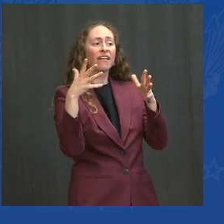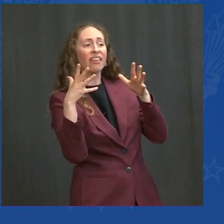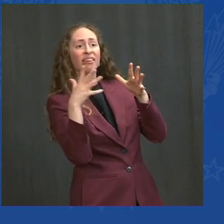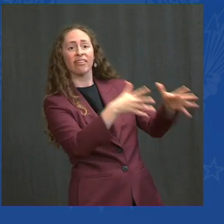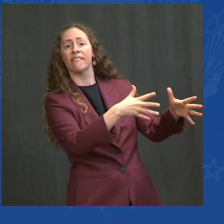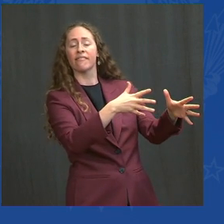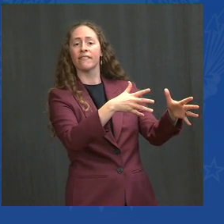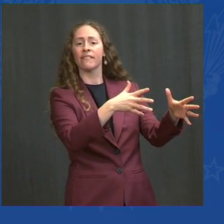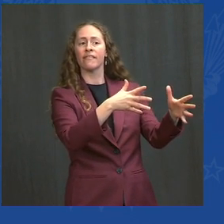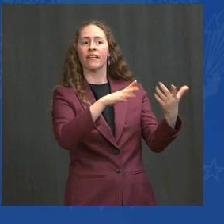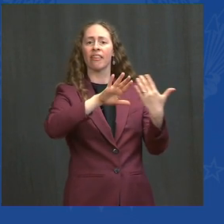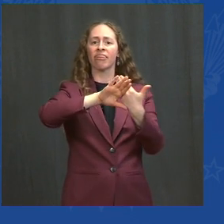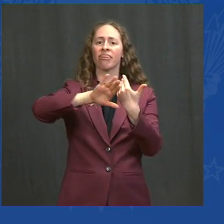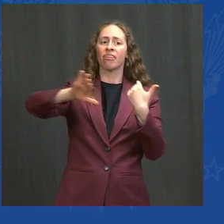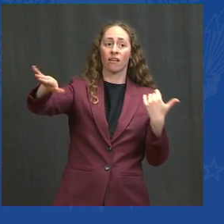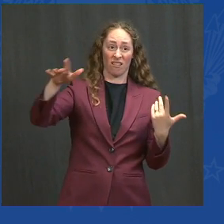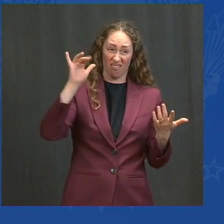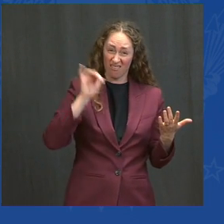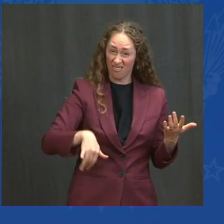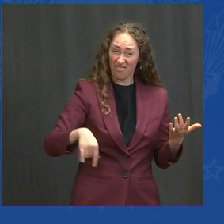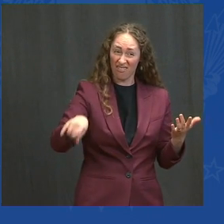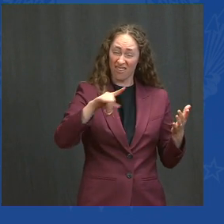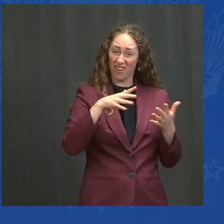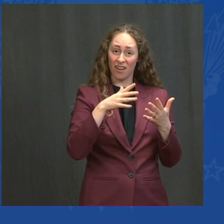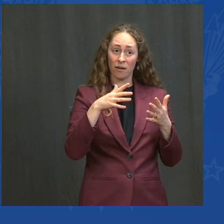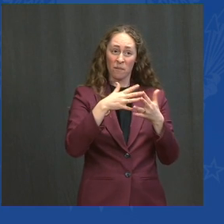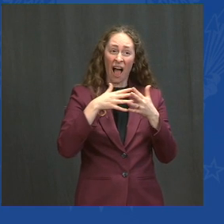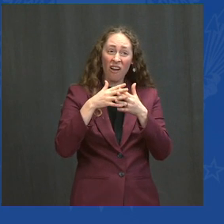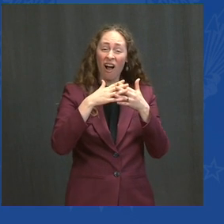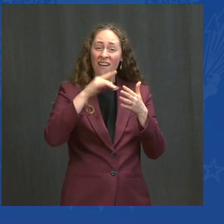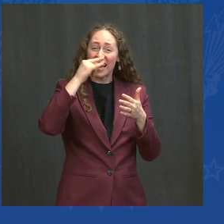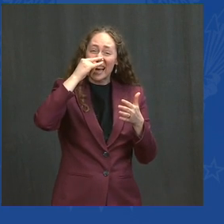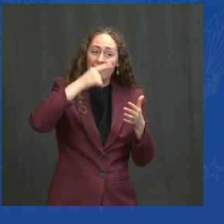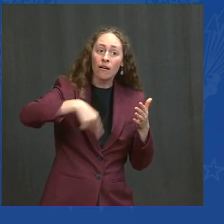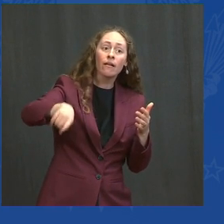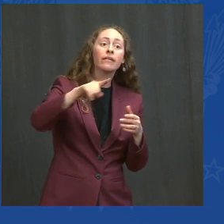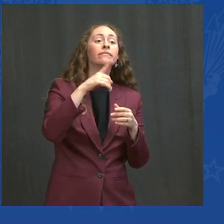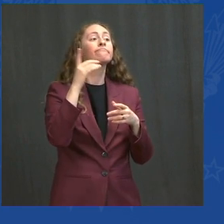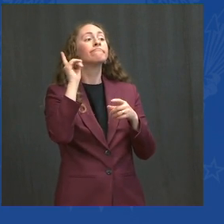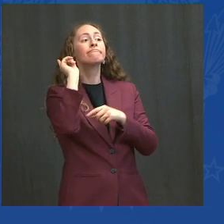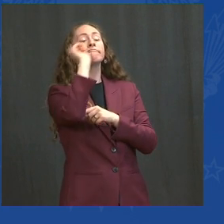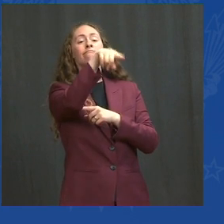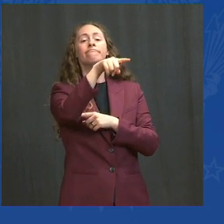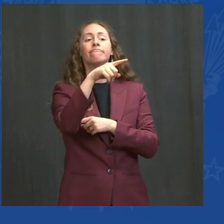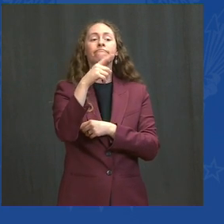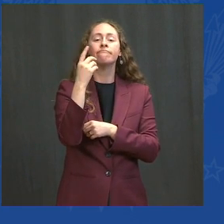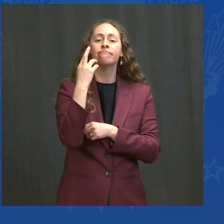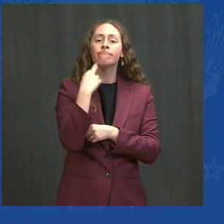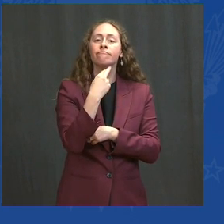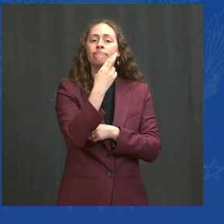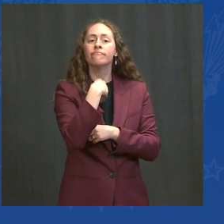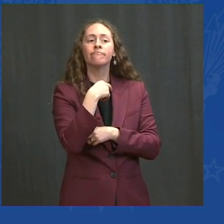that kids would have to sit in a fast-food parking lot just to do their schoolwork and homework because they could connect online?